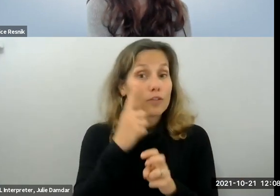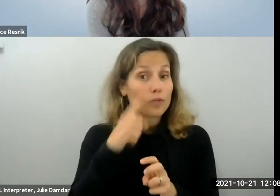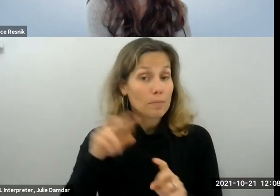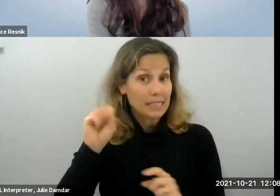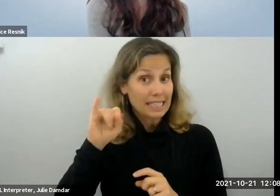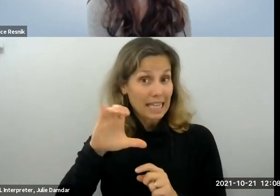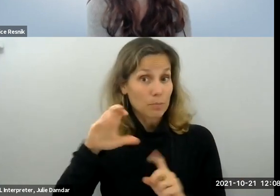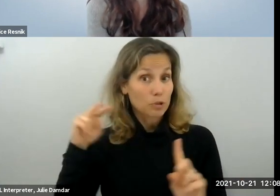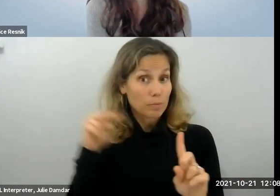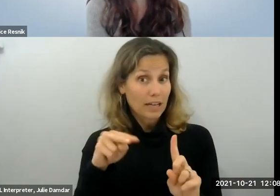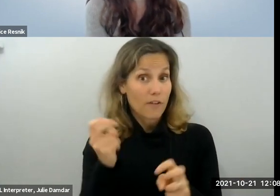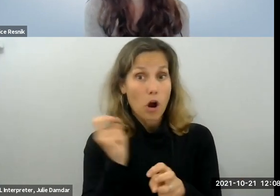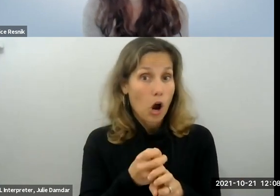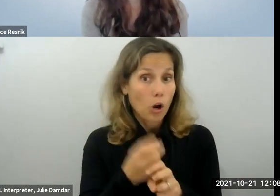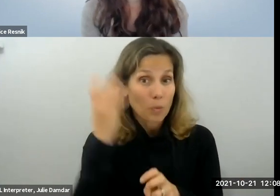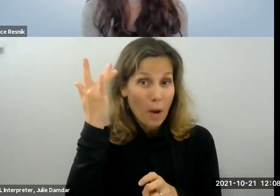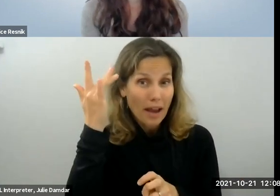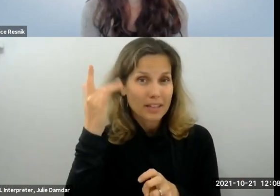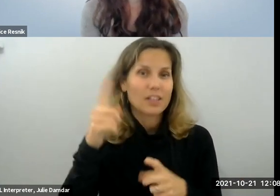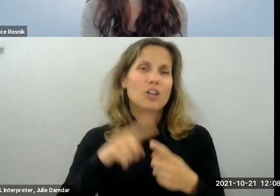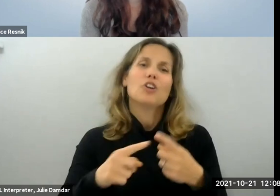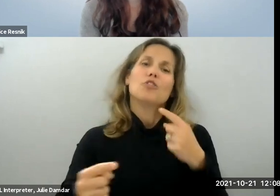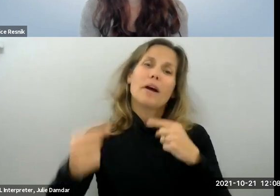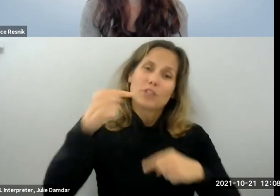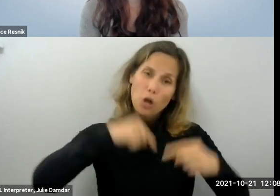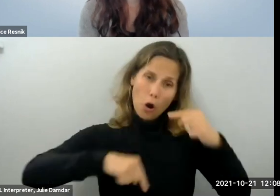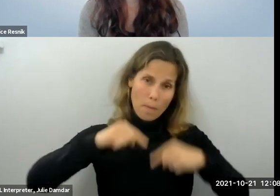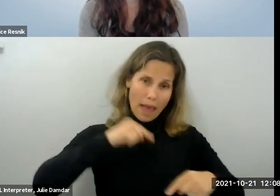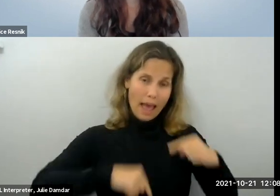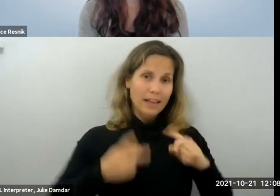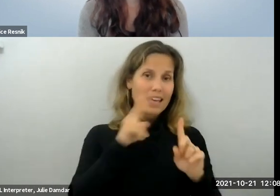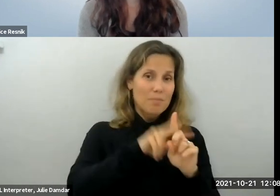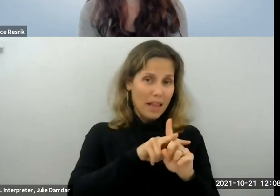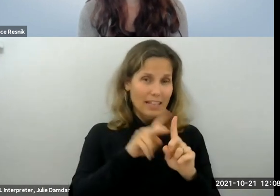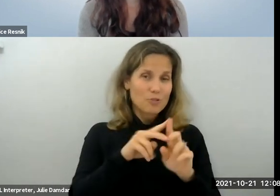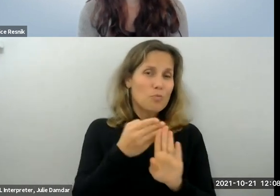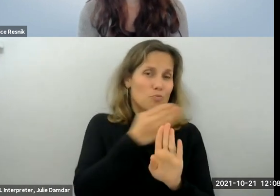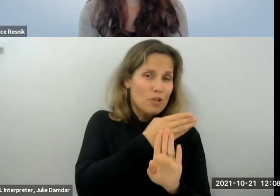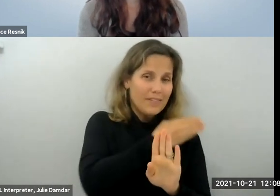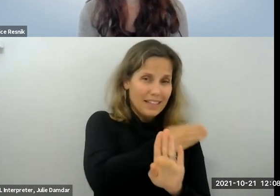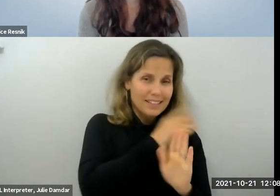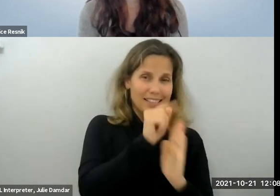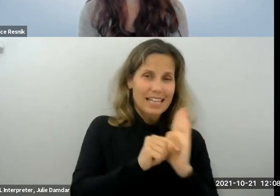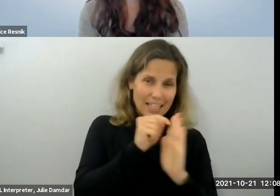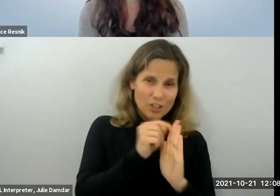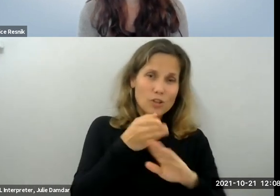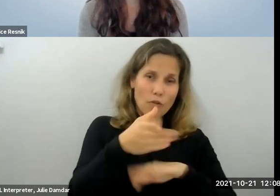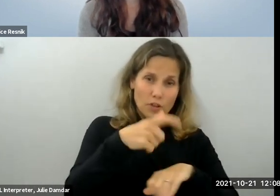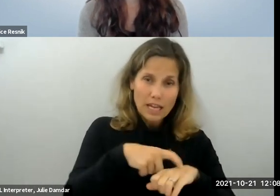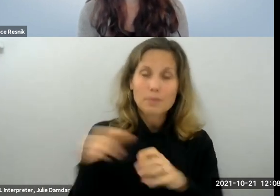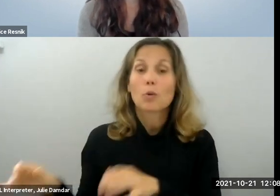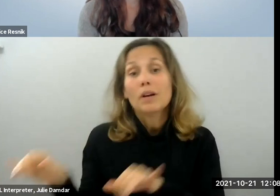Lisa Saldana (she/her/hers): Is that you need to go back and do those in previous stages, over time, so similar to what we've been seeing with fs and so from.